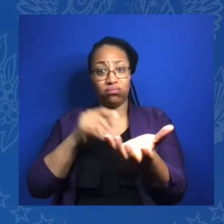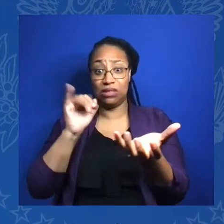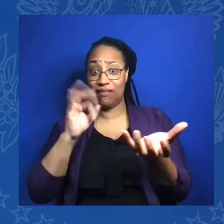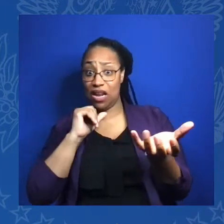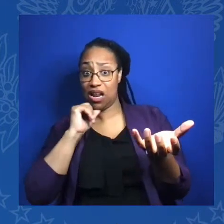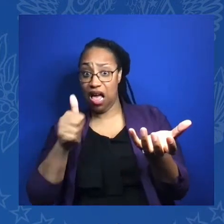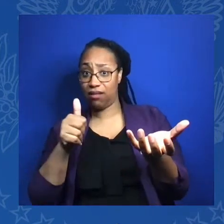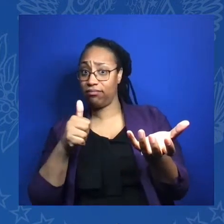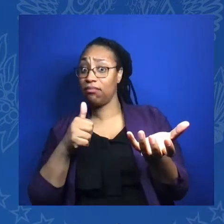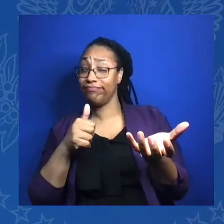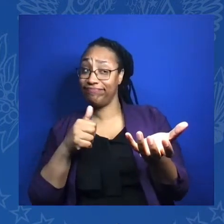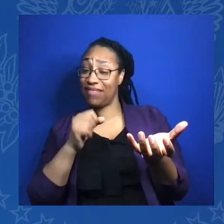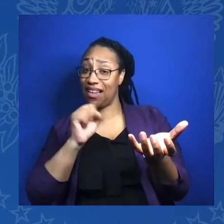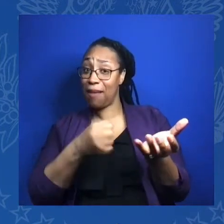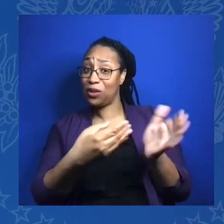It ain't nothing compared to what they do to me.